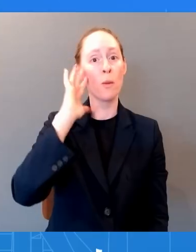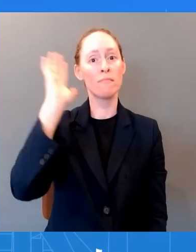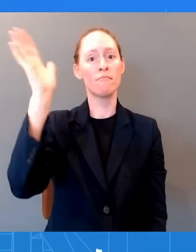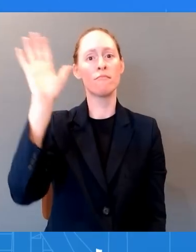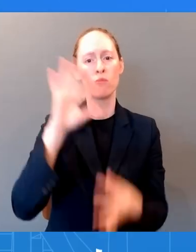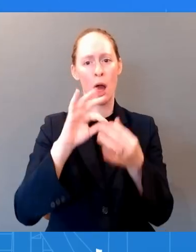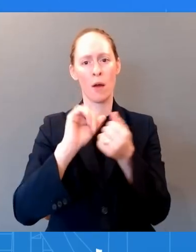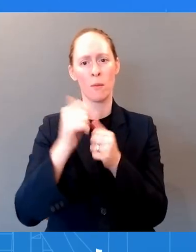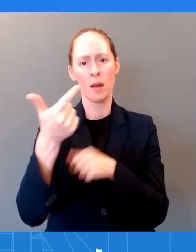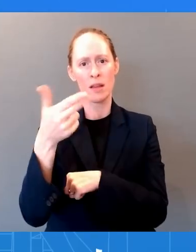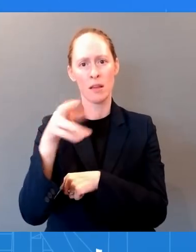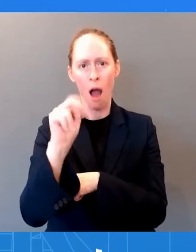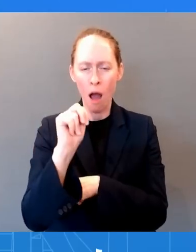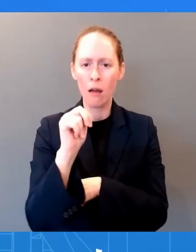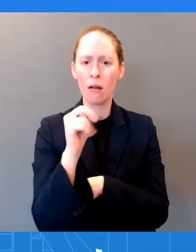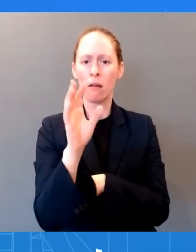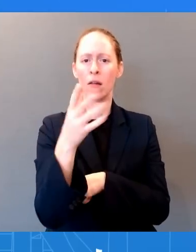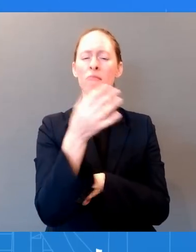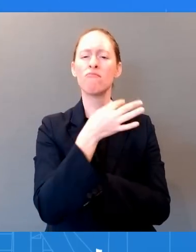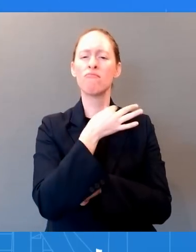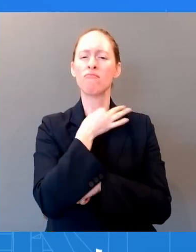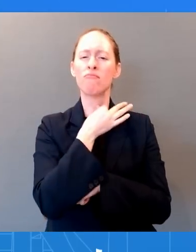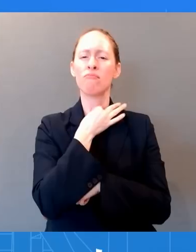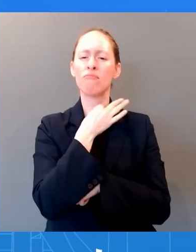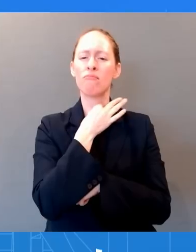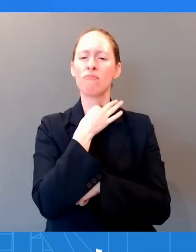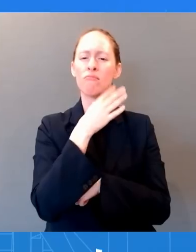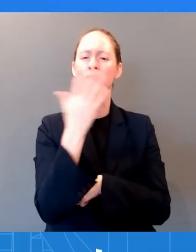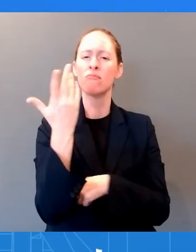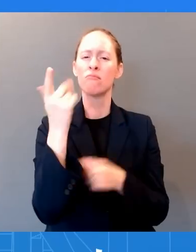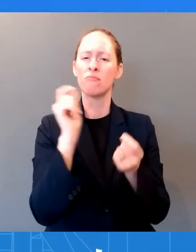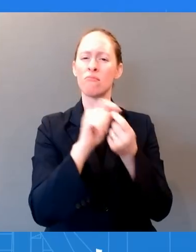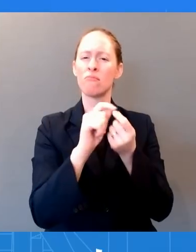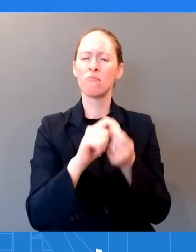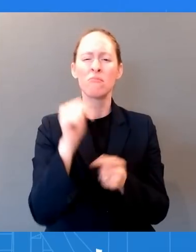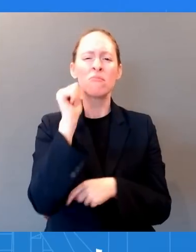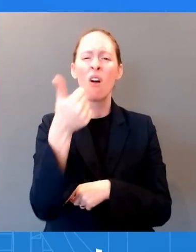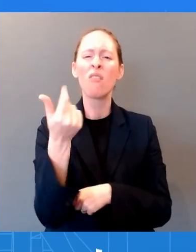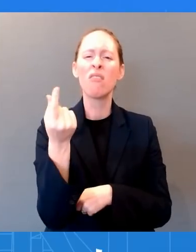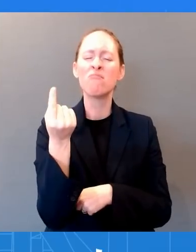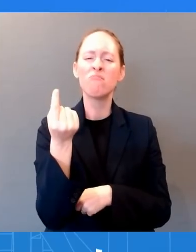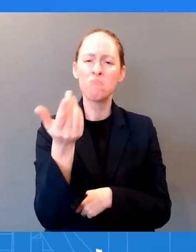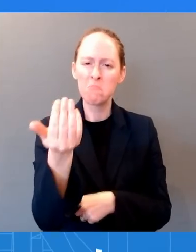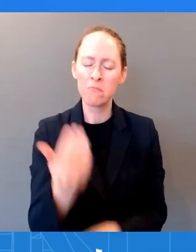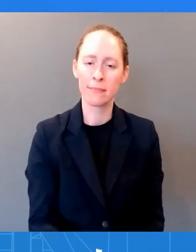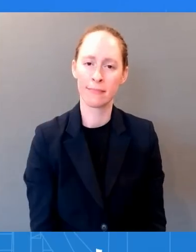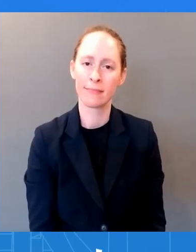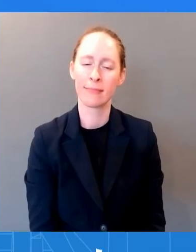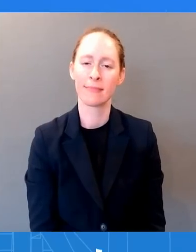what he's going to say on that issue tomorrow? Ms. Jean-Pierre: I have some -- some preview for you on this.